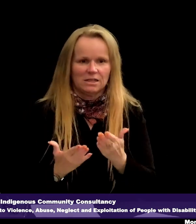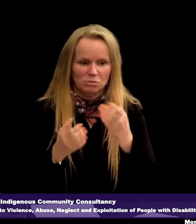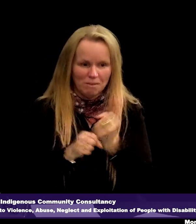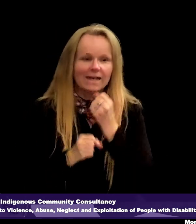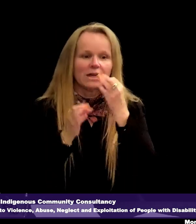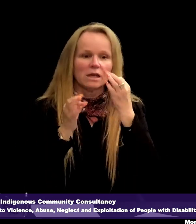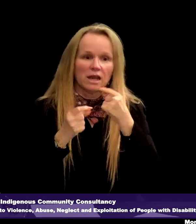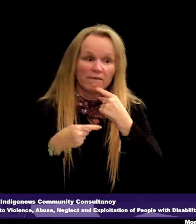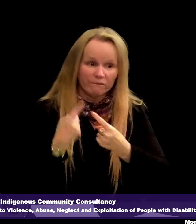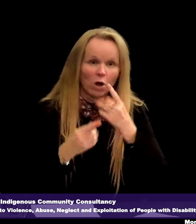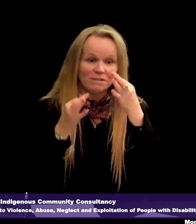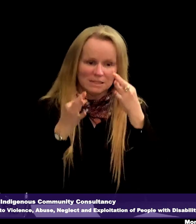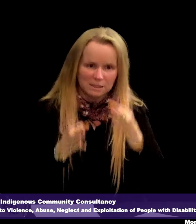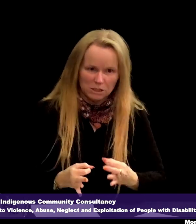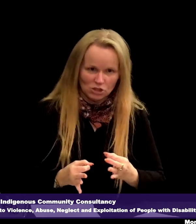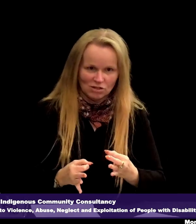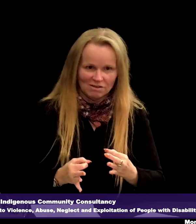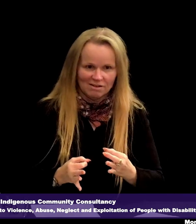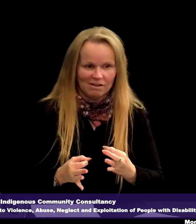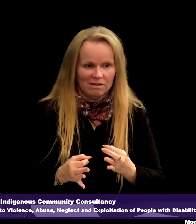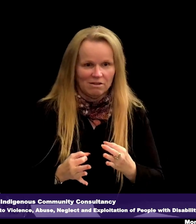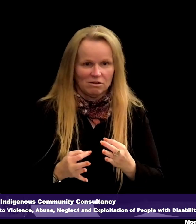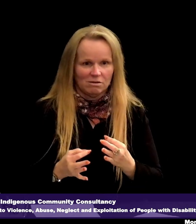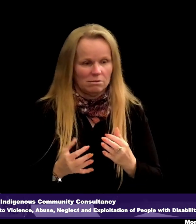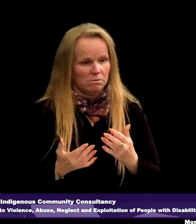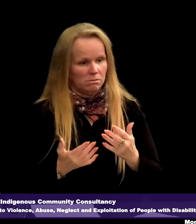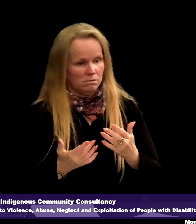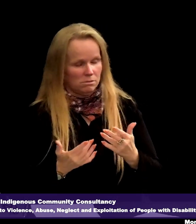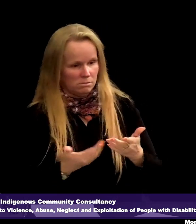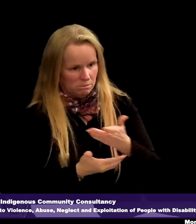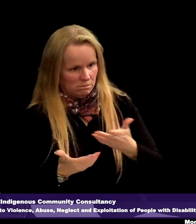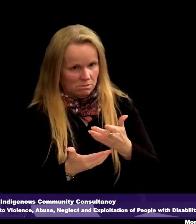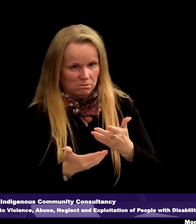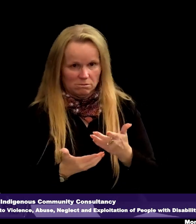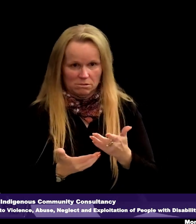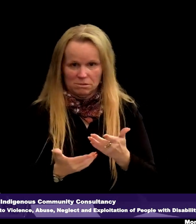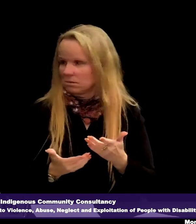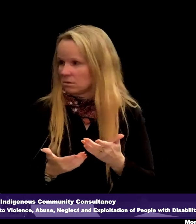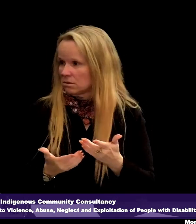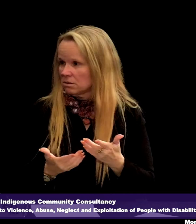from. You need to have access to information to make informed decisions about your life.